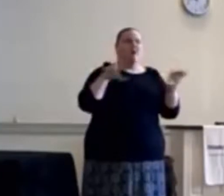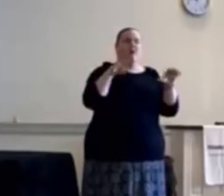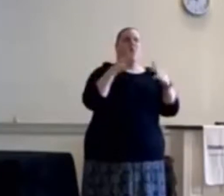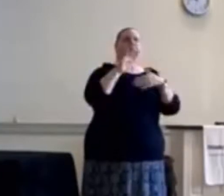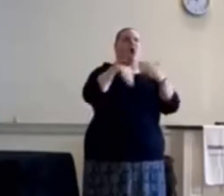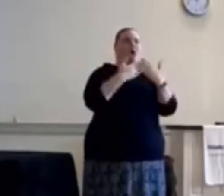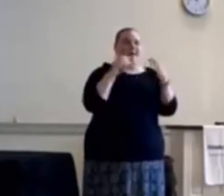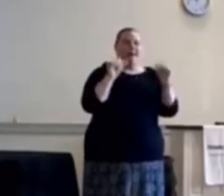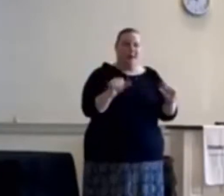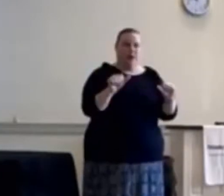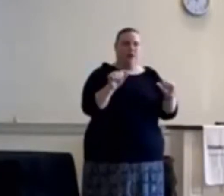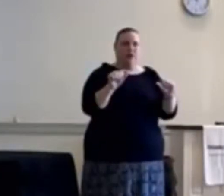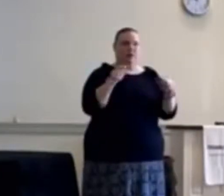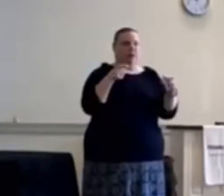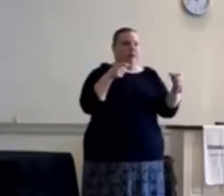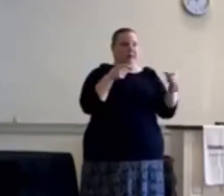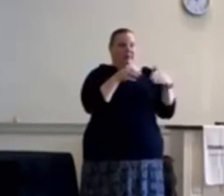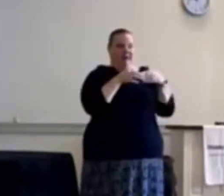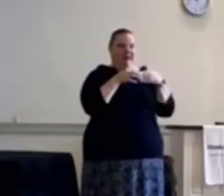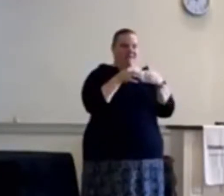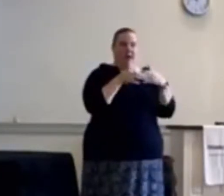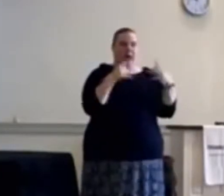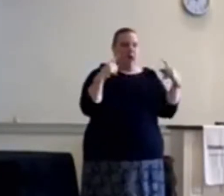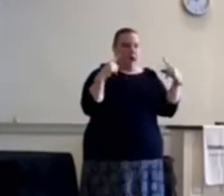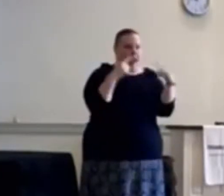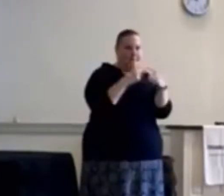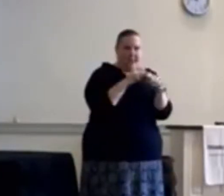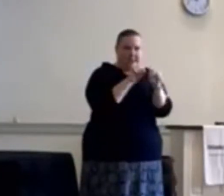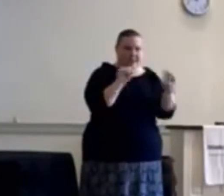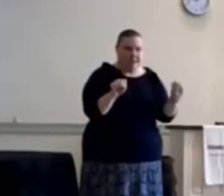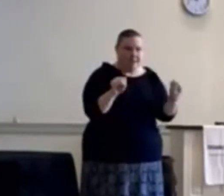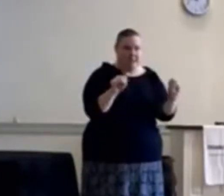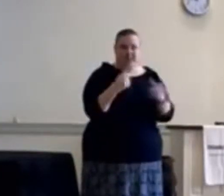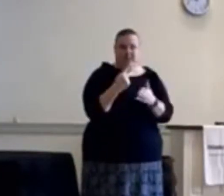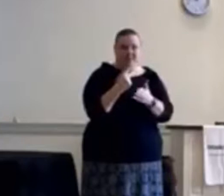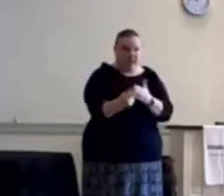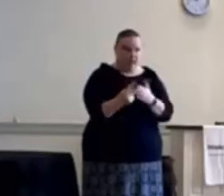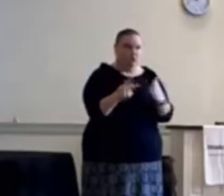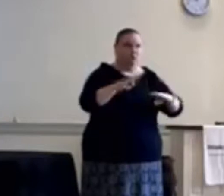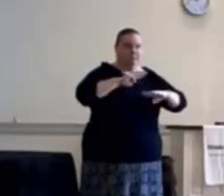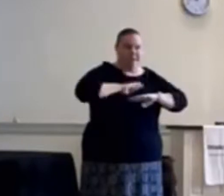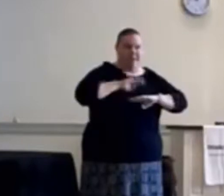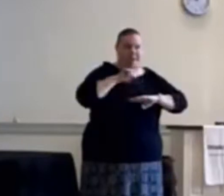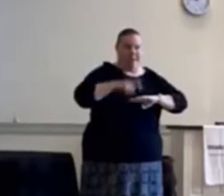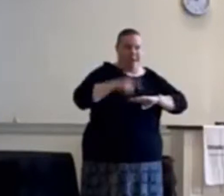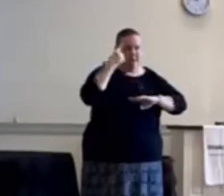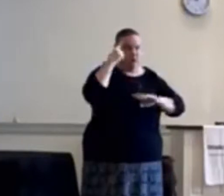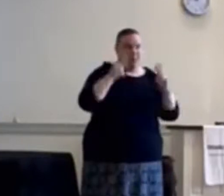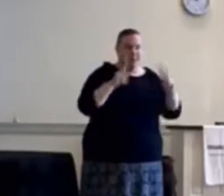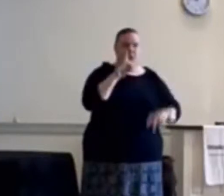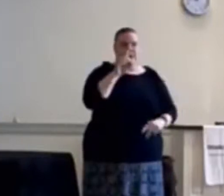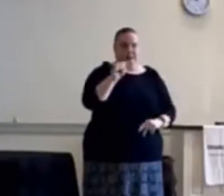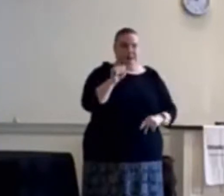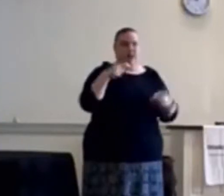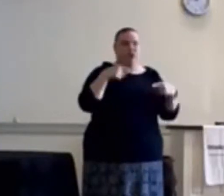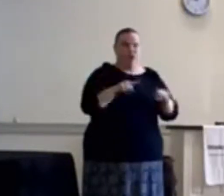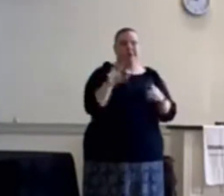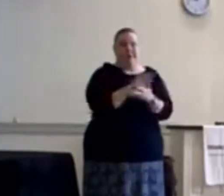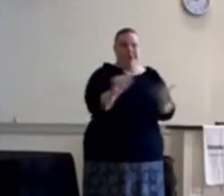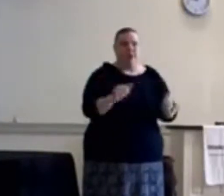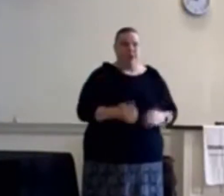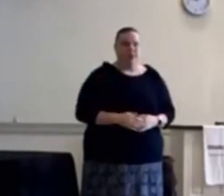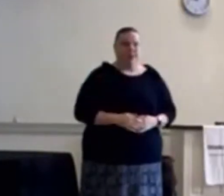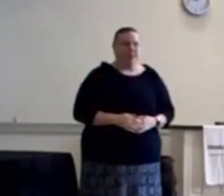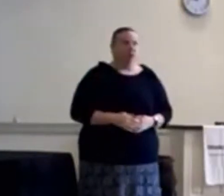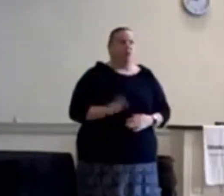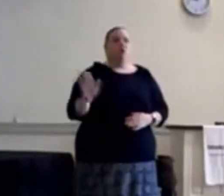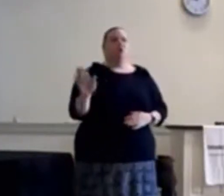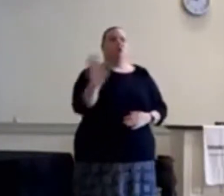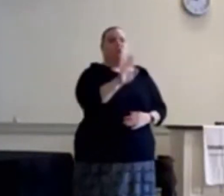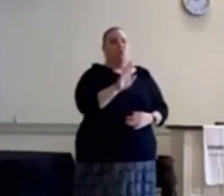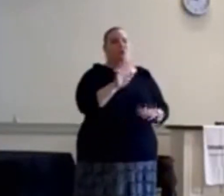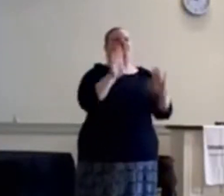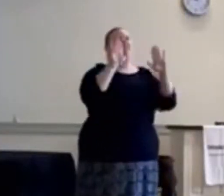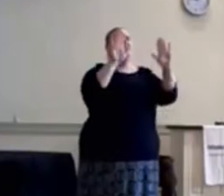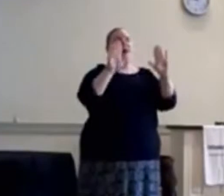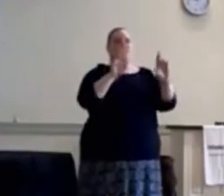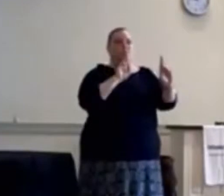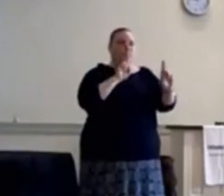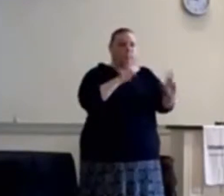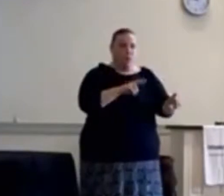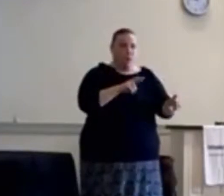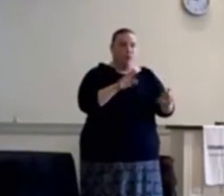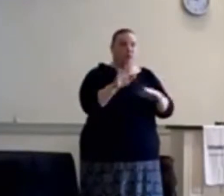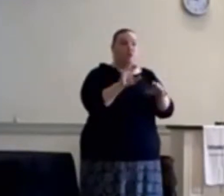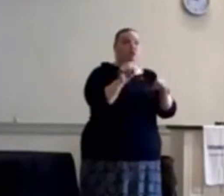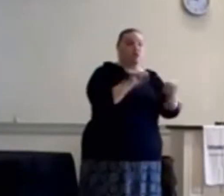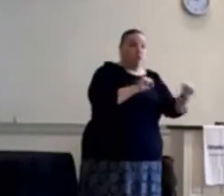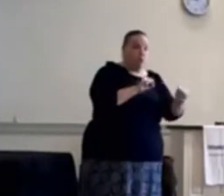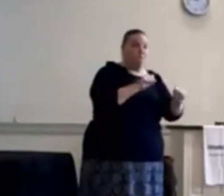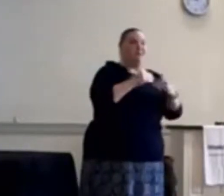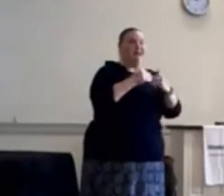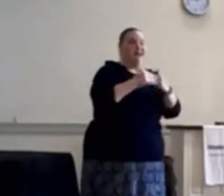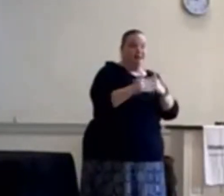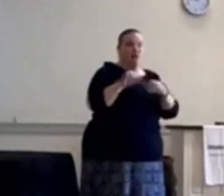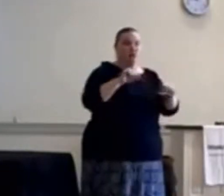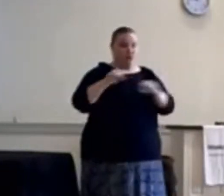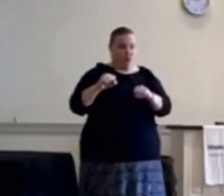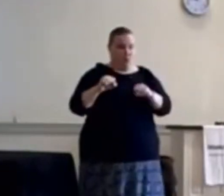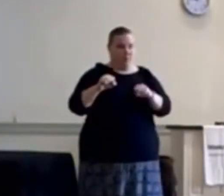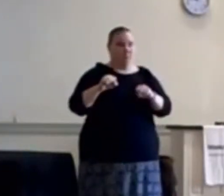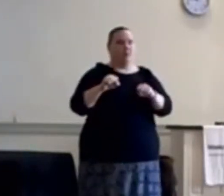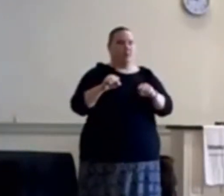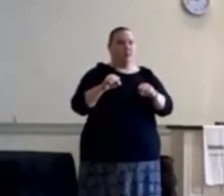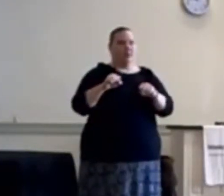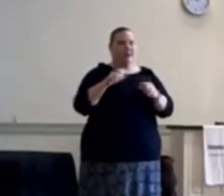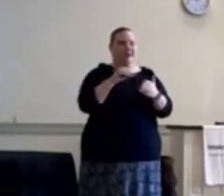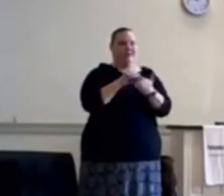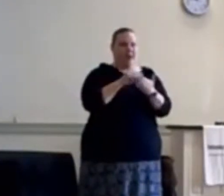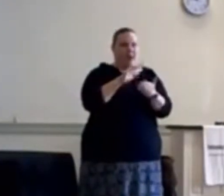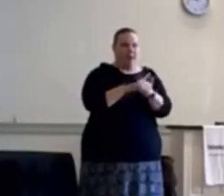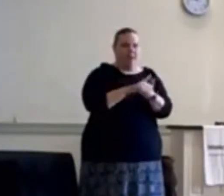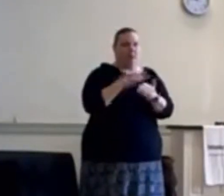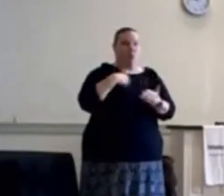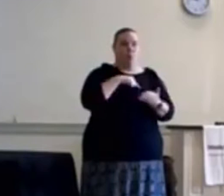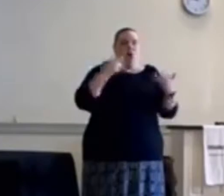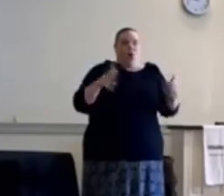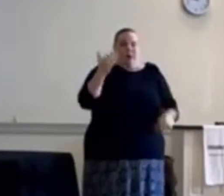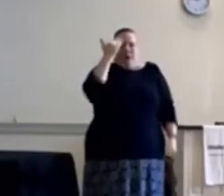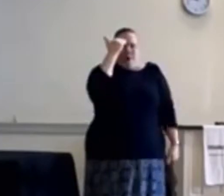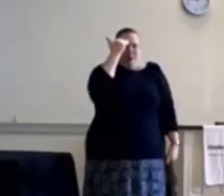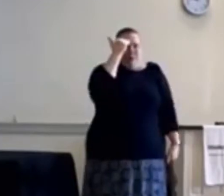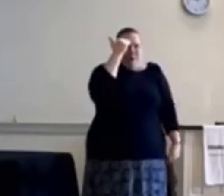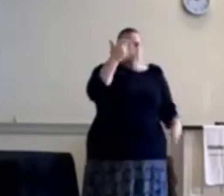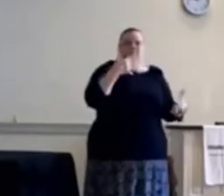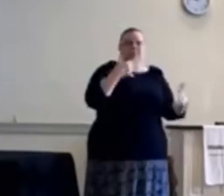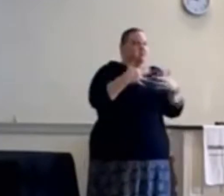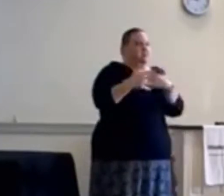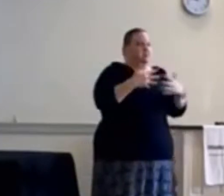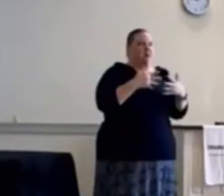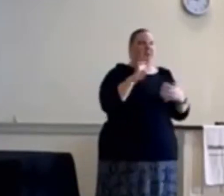a complex system that still fails to meet the needs of people with disabilities in disasters. Your fabulous report, The Storm After the Storm, very effectively documents what we already knew.